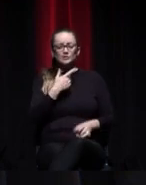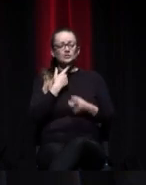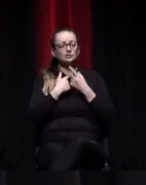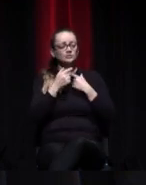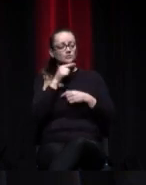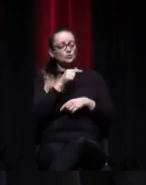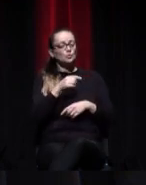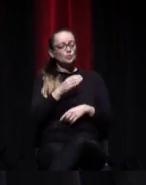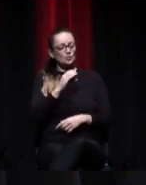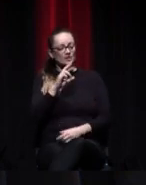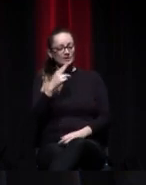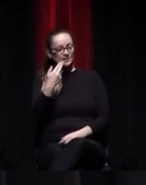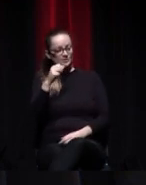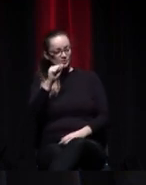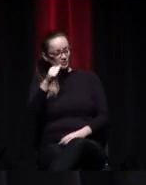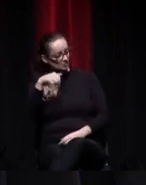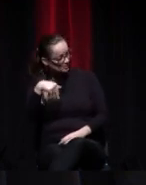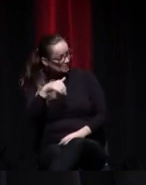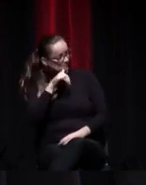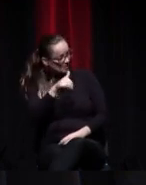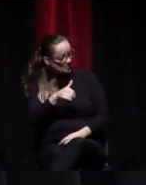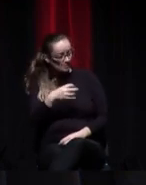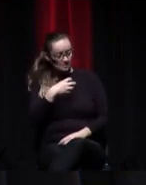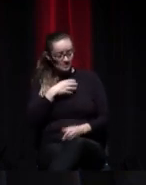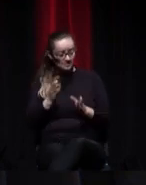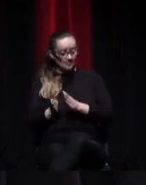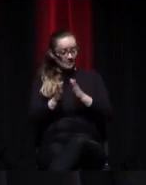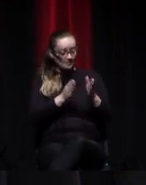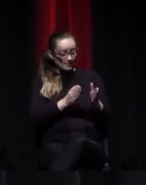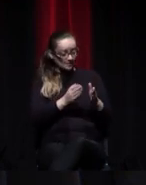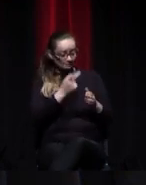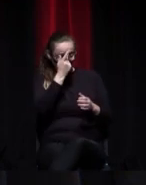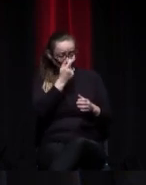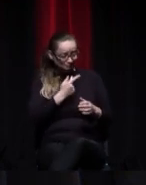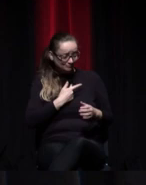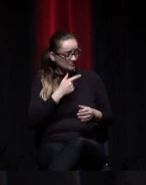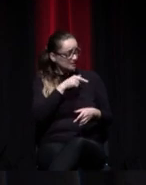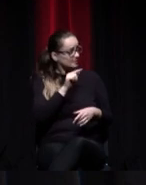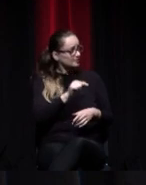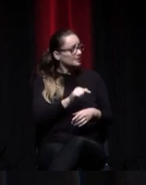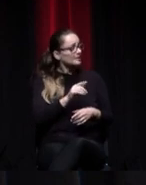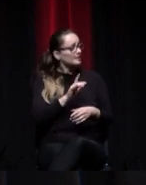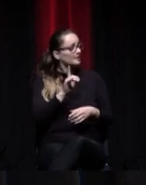of the narcissistic side of this, which is this workforce